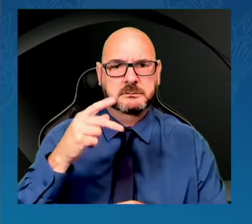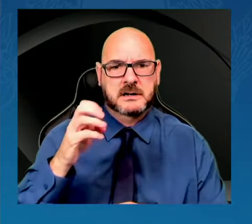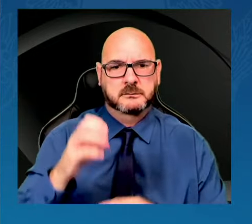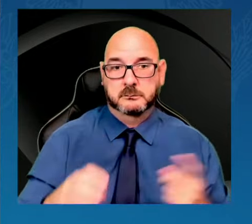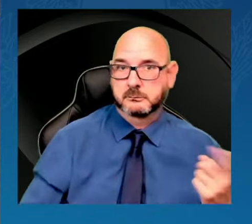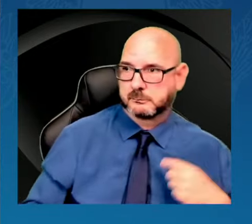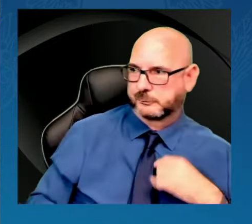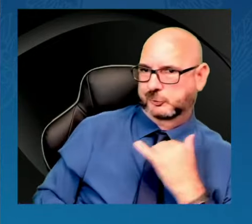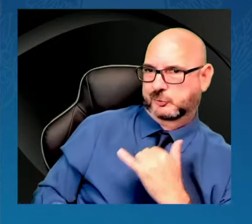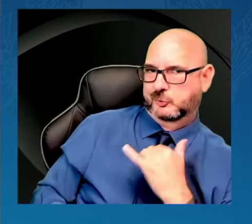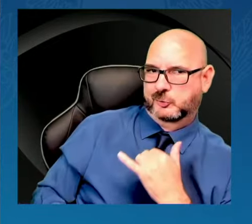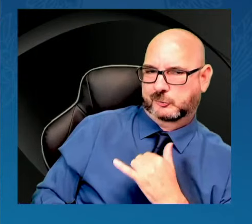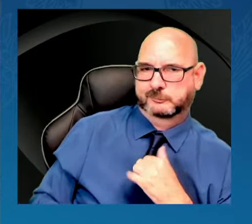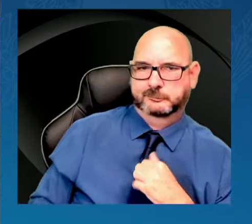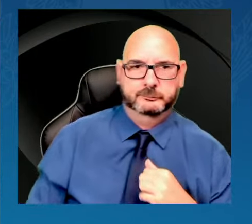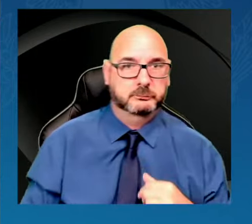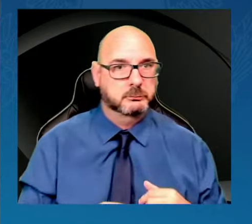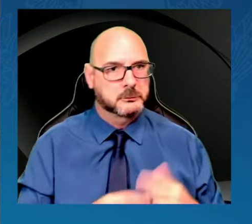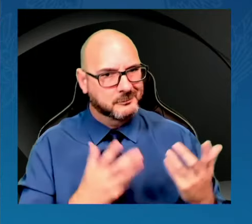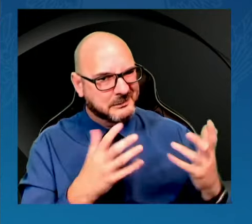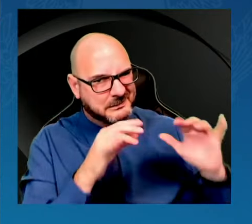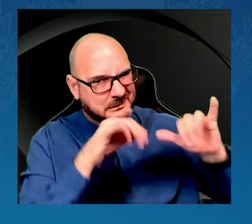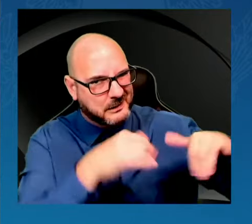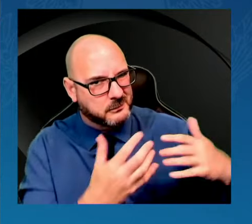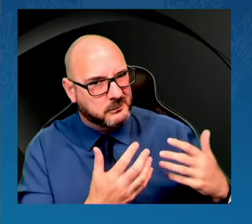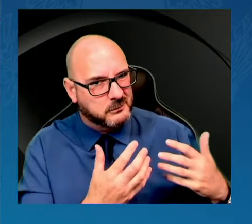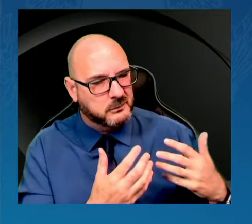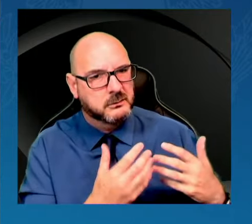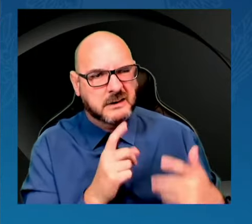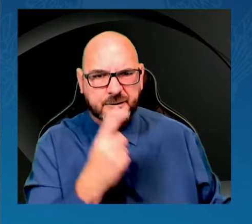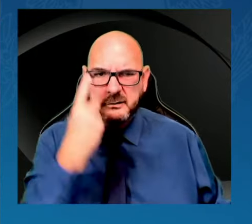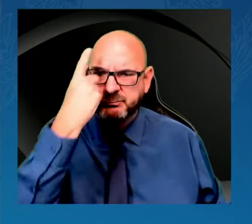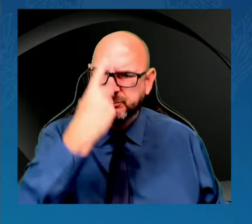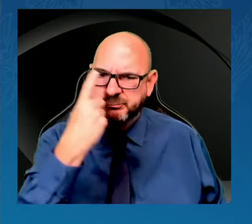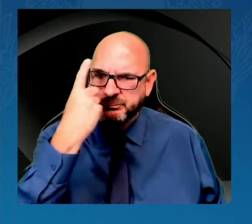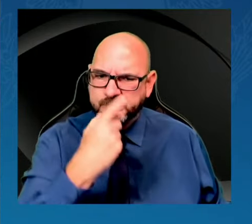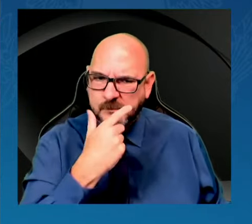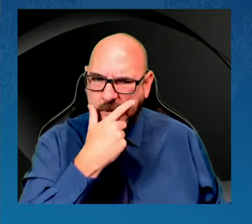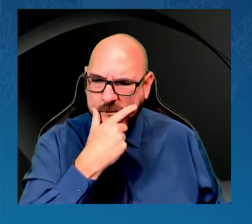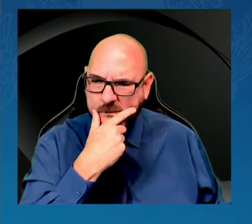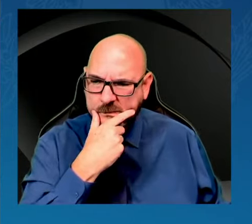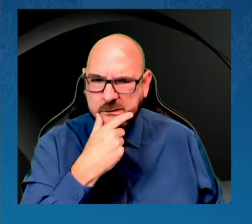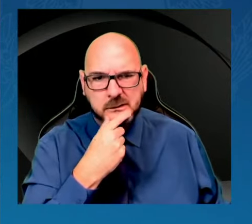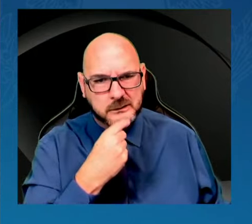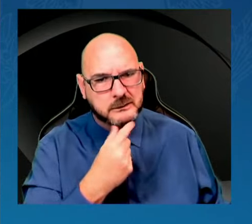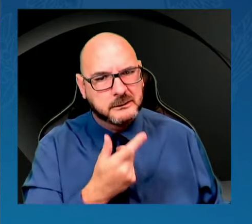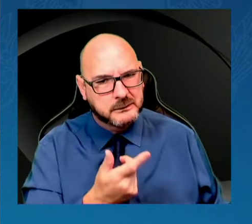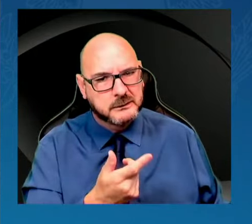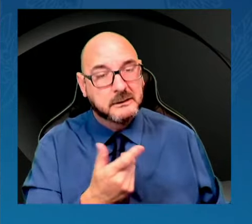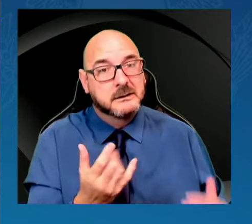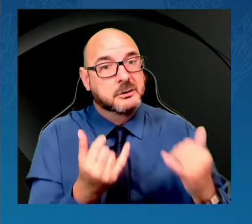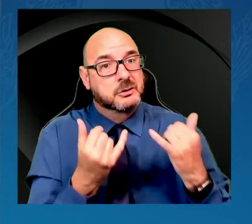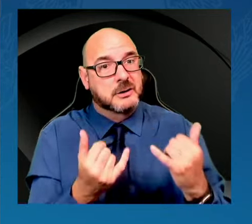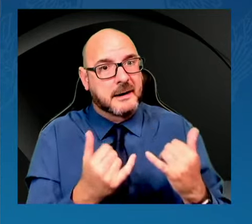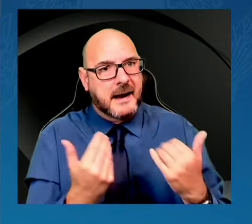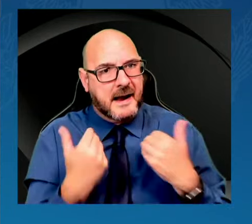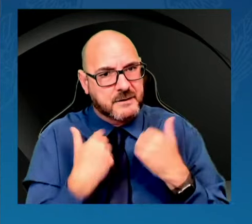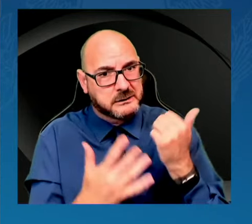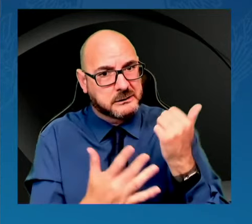And so think about it, right? So there is now technology -- in fact, we just recently launched it --